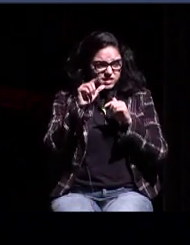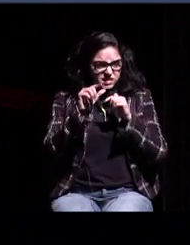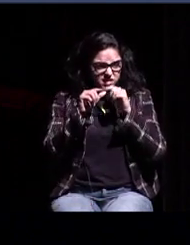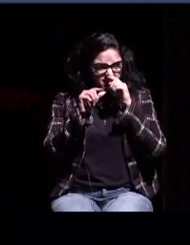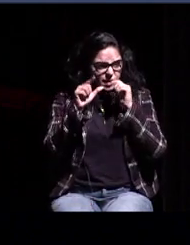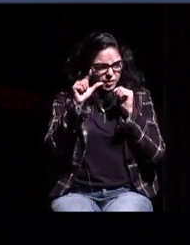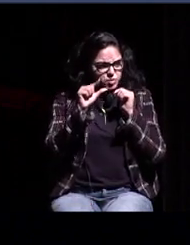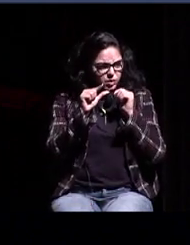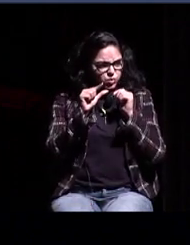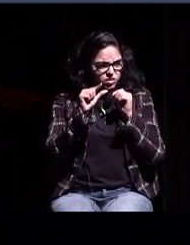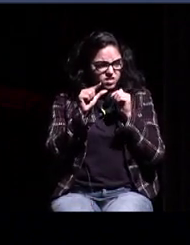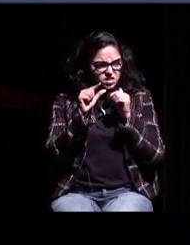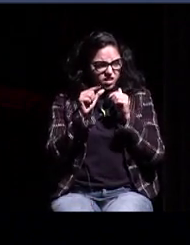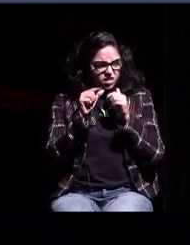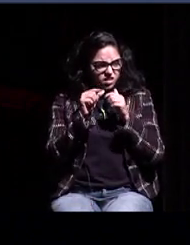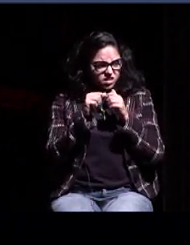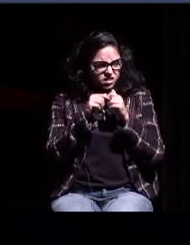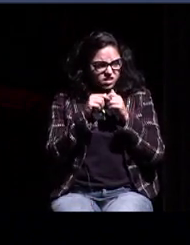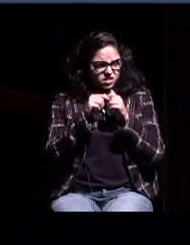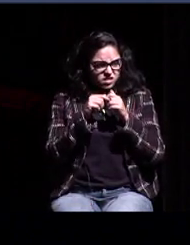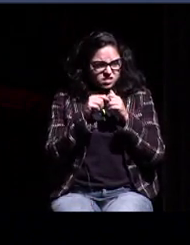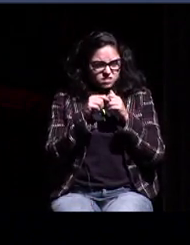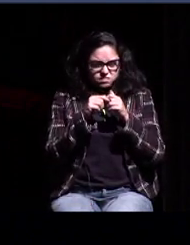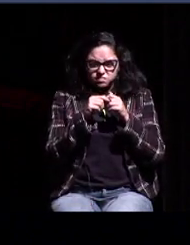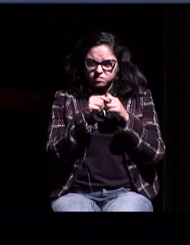into something fairer, more sustainable